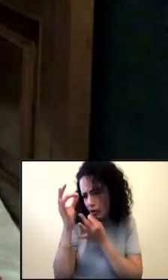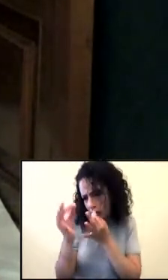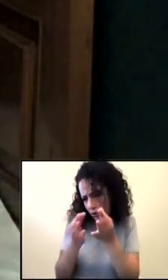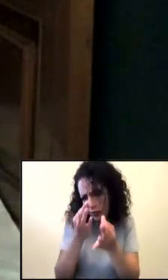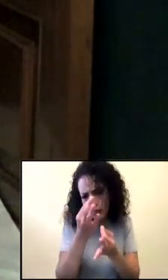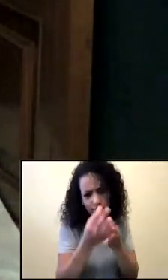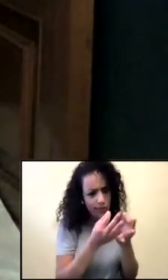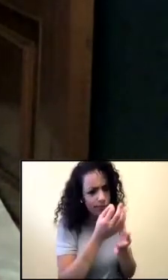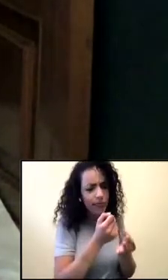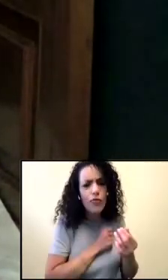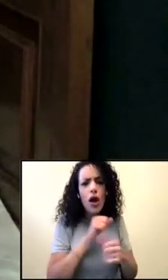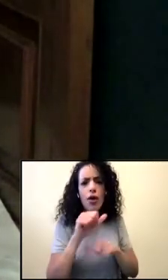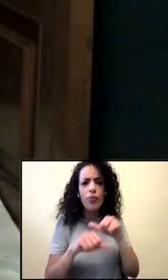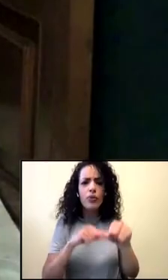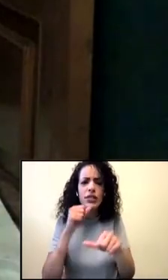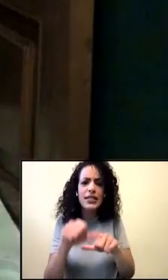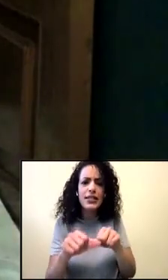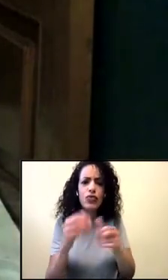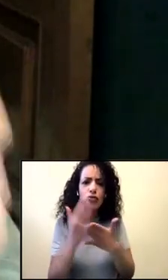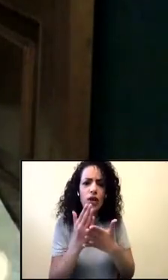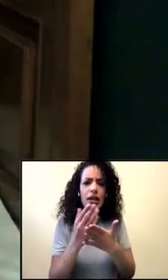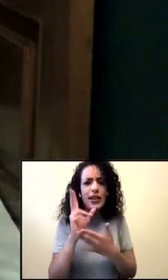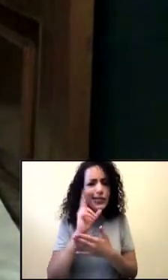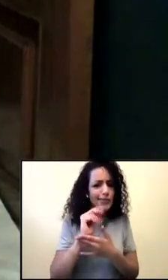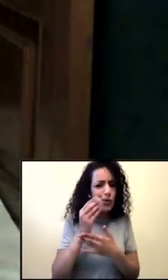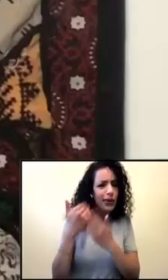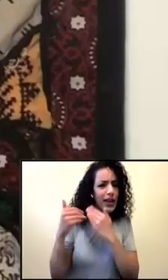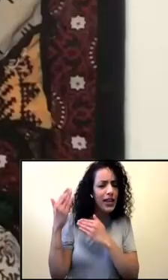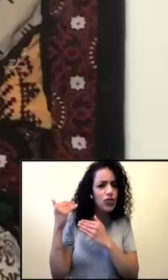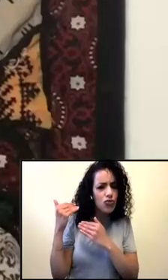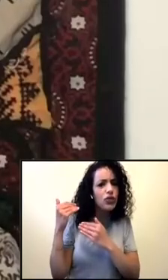of our process really, oral history is known as history from beneath. And it isn't given the same